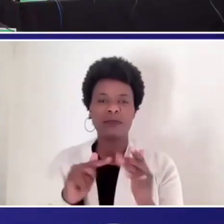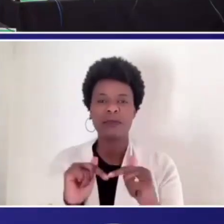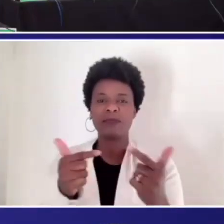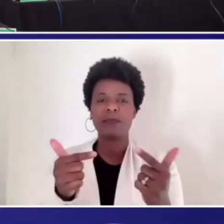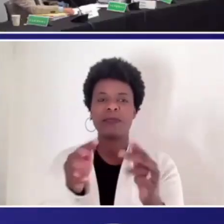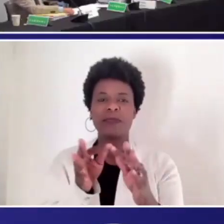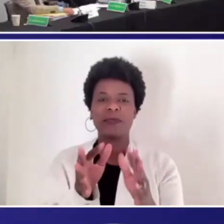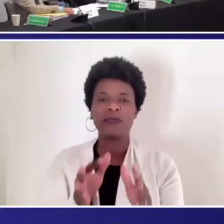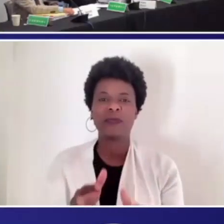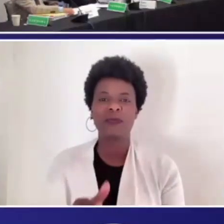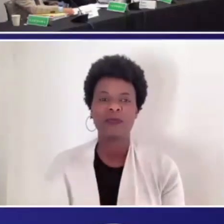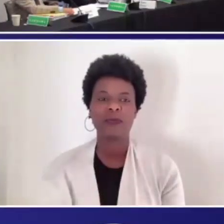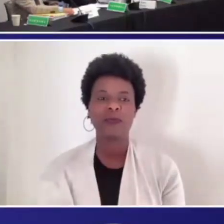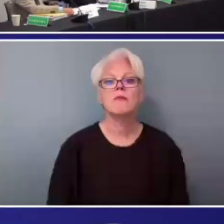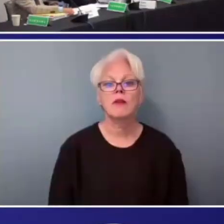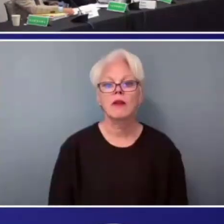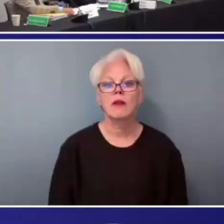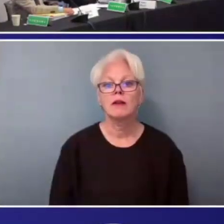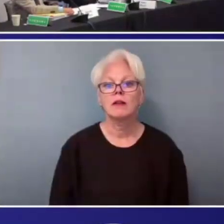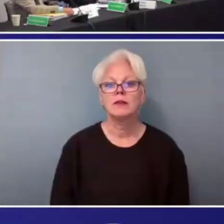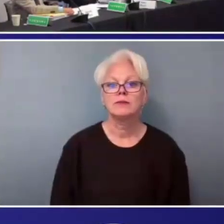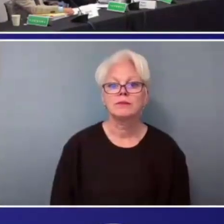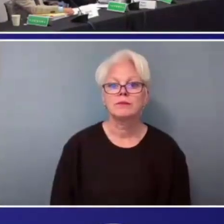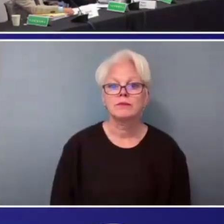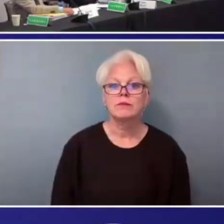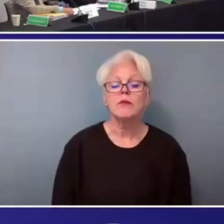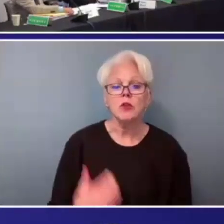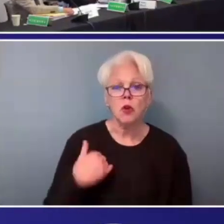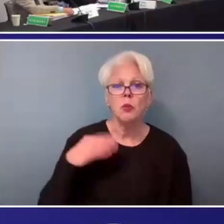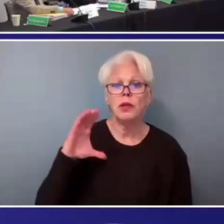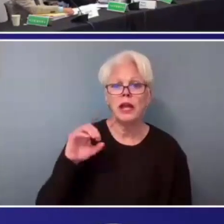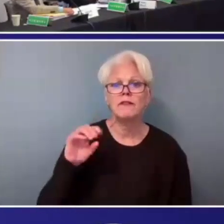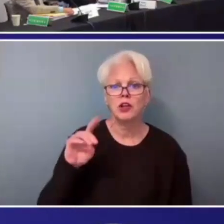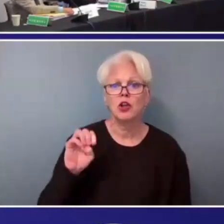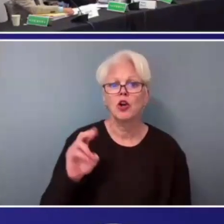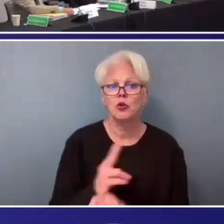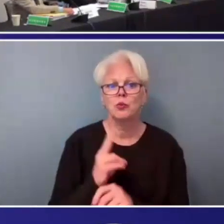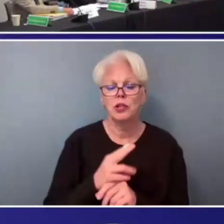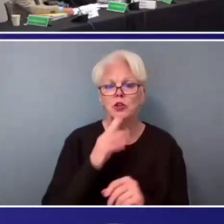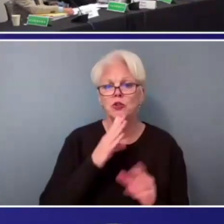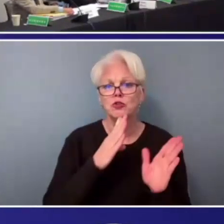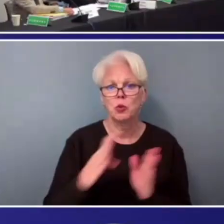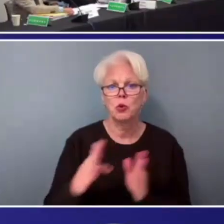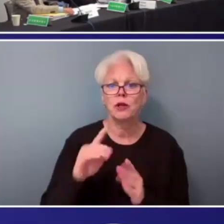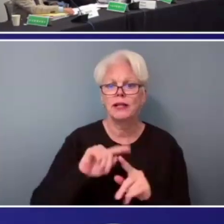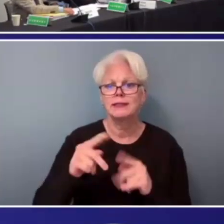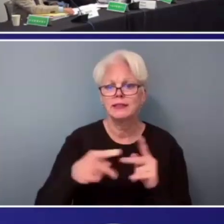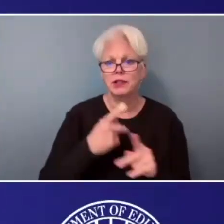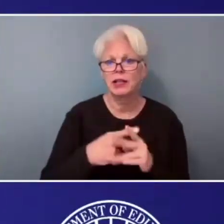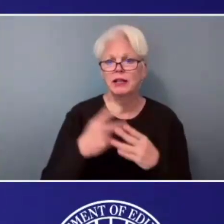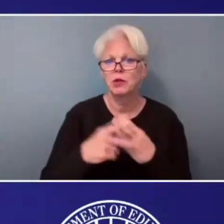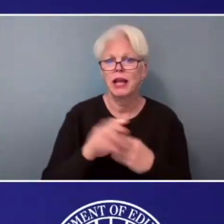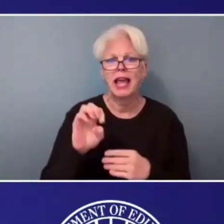there's a code that we use to organize types of programs. The Department uses it. They've used it for a long time.